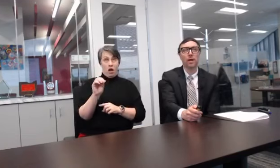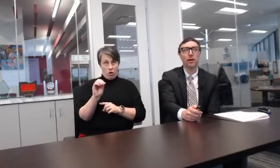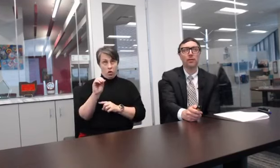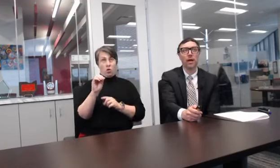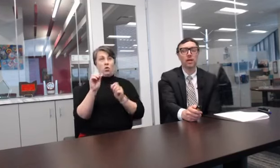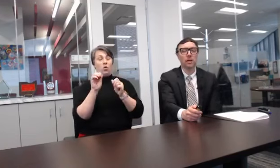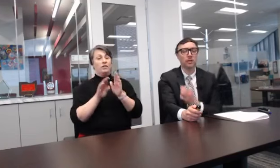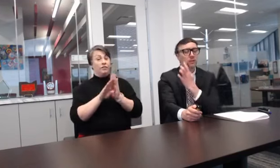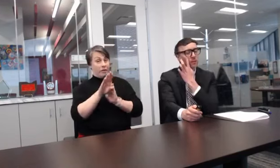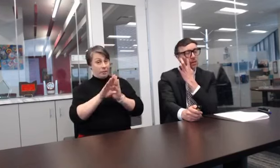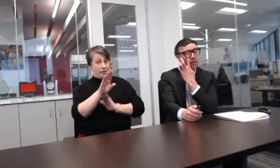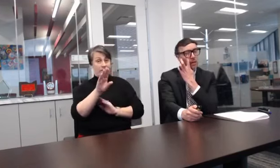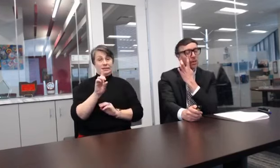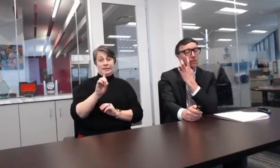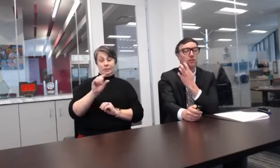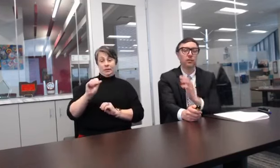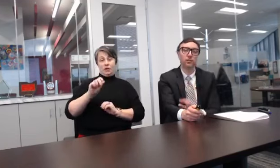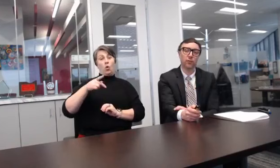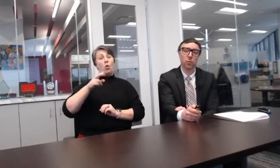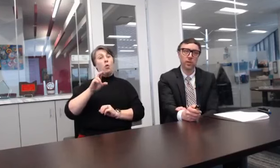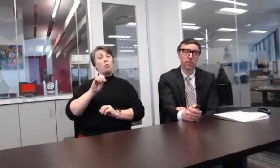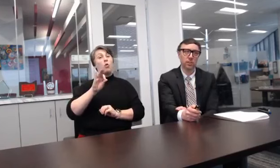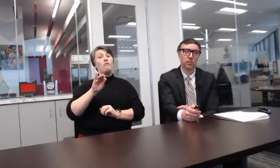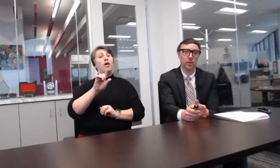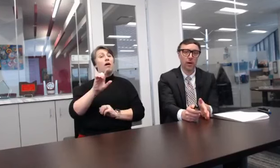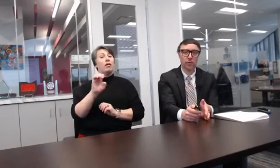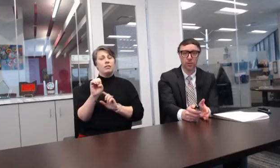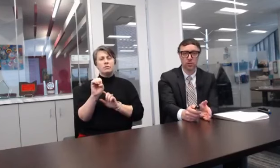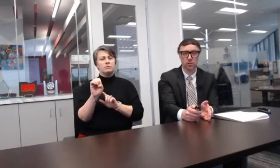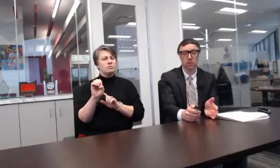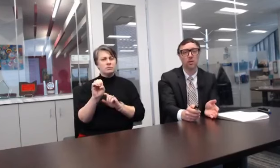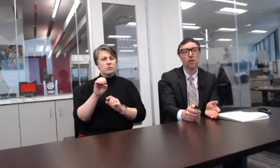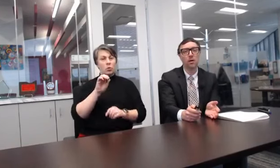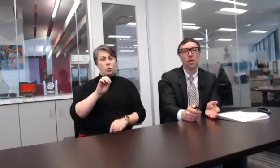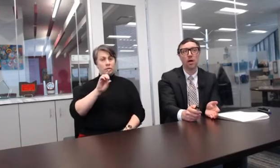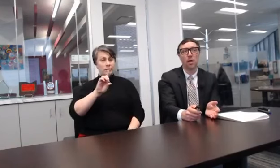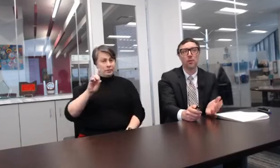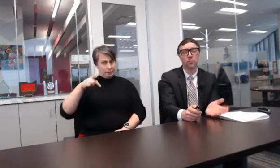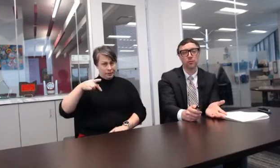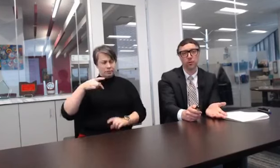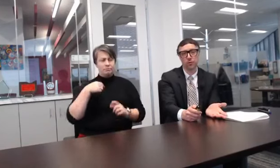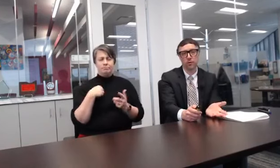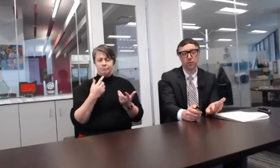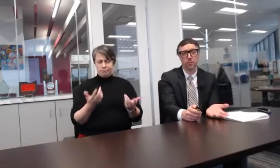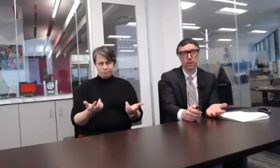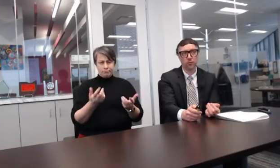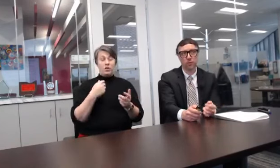And that is a series of questions about the person who's enrolled, who's being enrolled